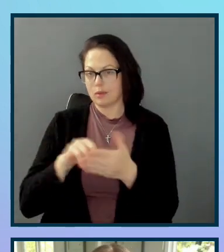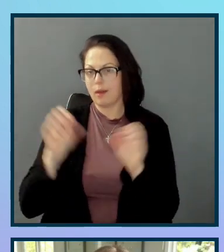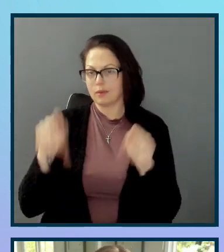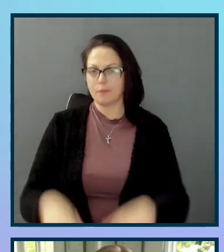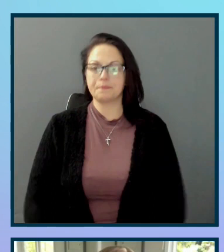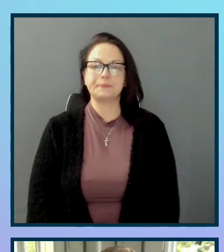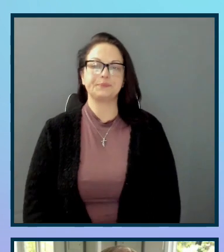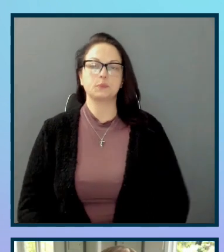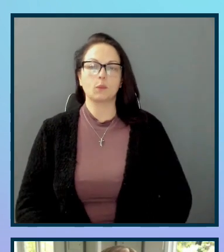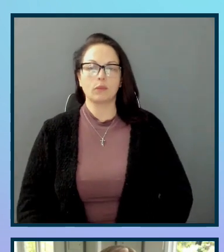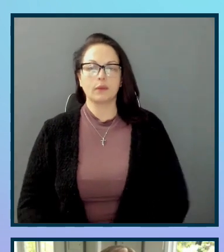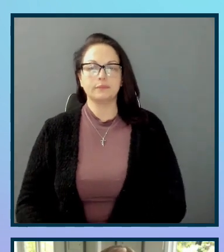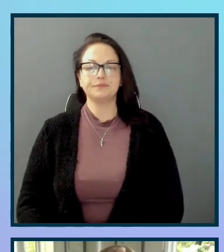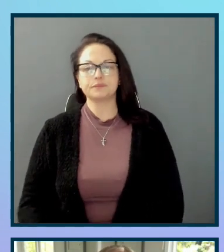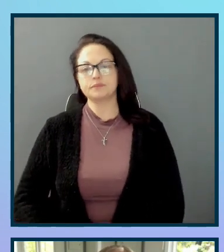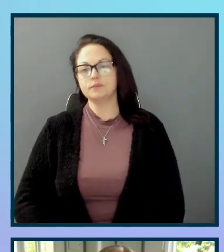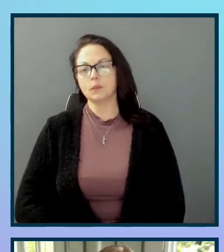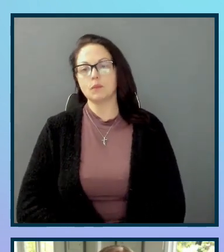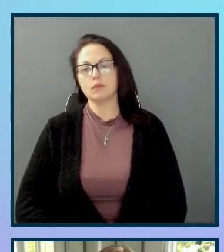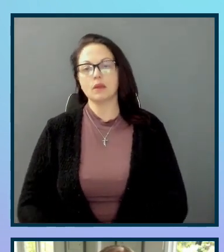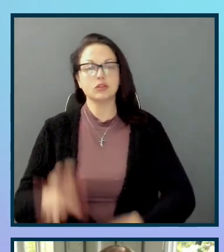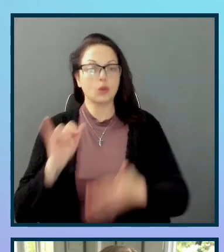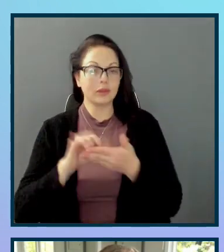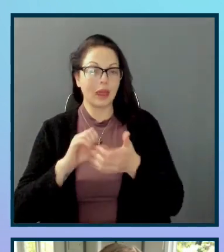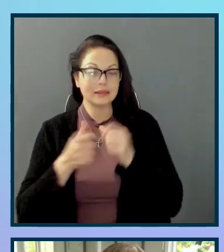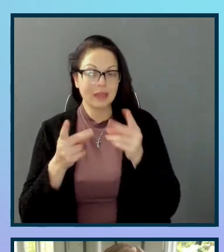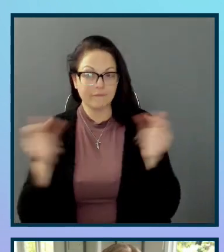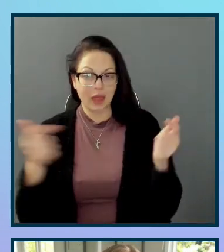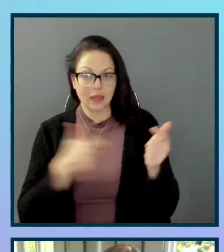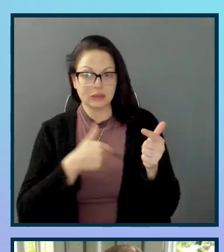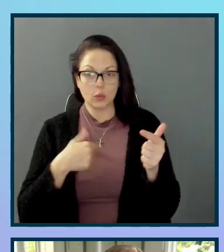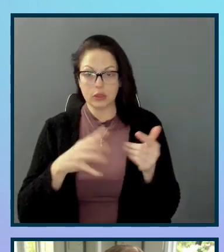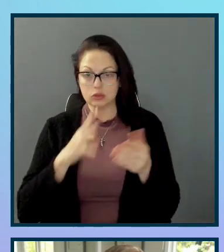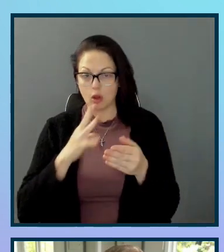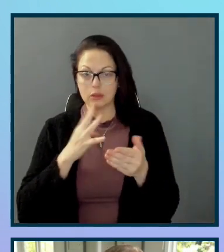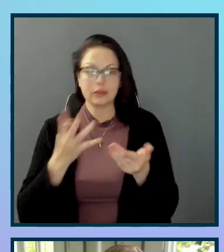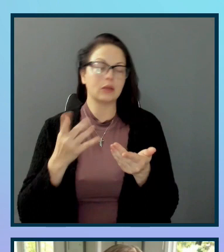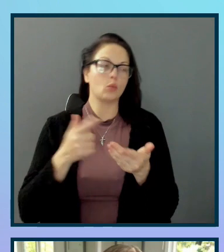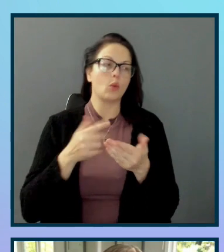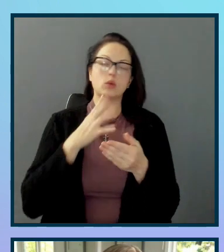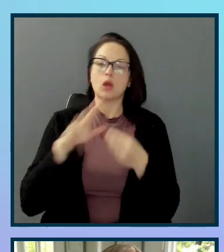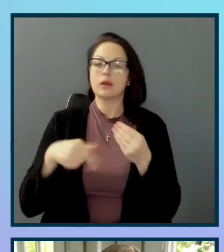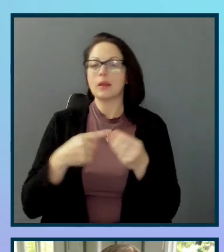That is how fast we're talking when we're talking about stylistic time to market, alright?